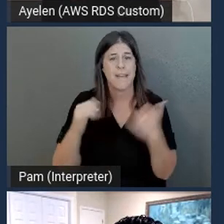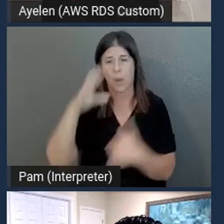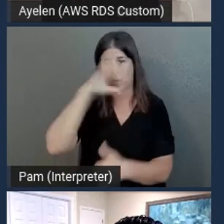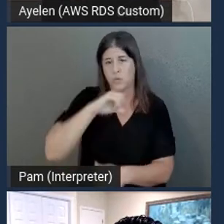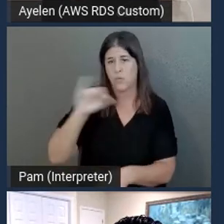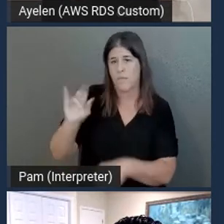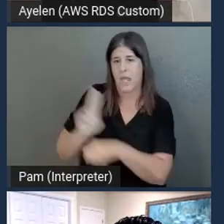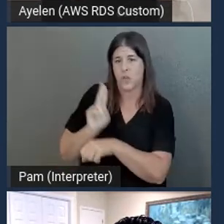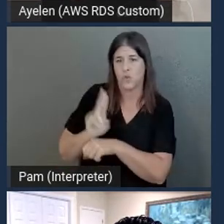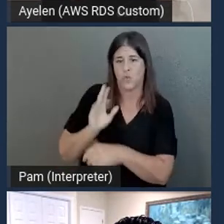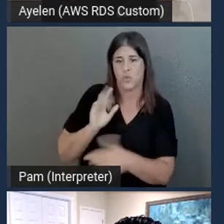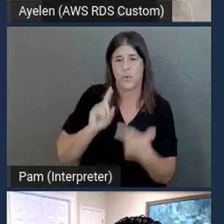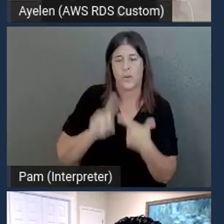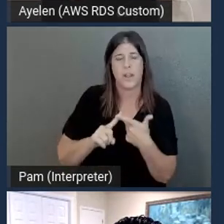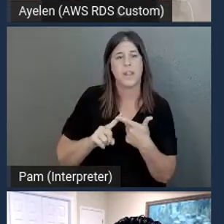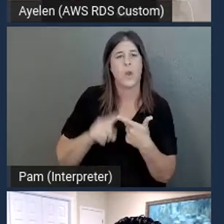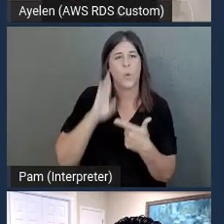And we are going to connect to the database.